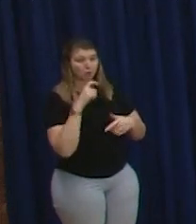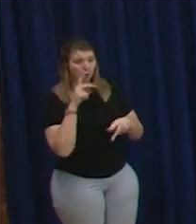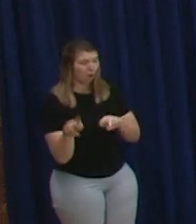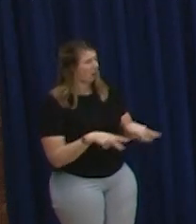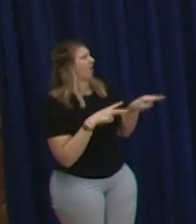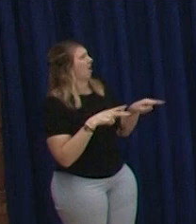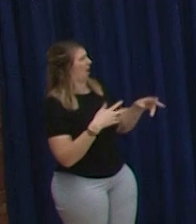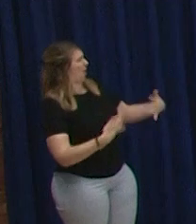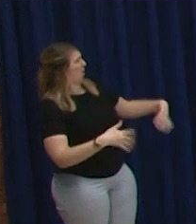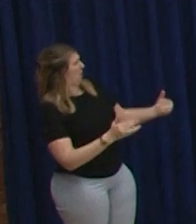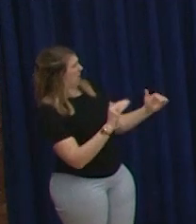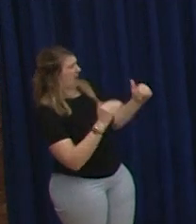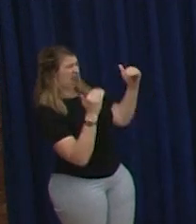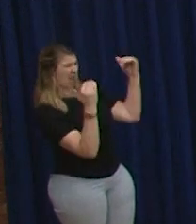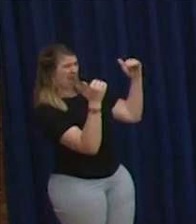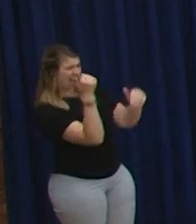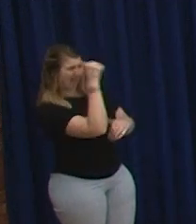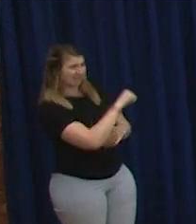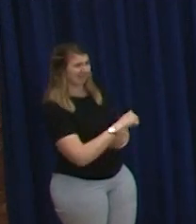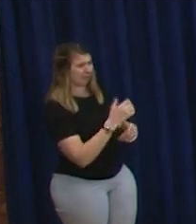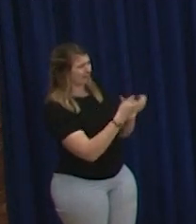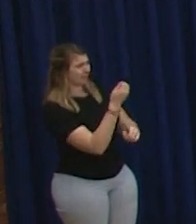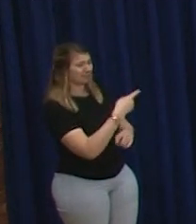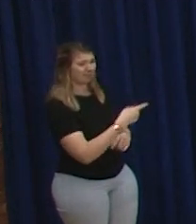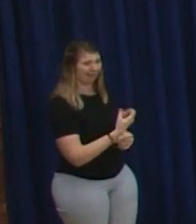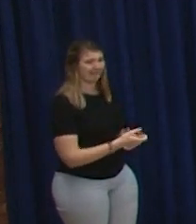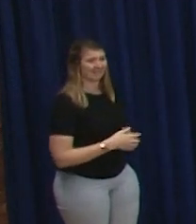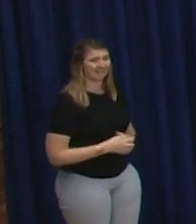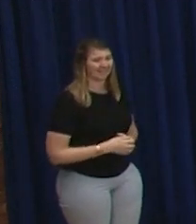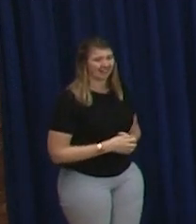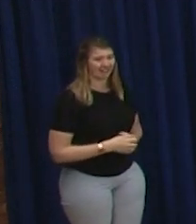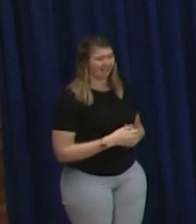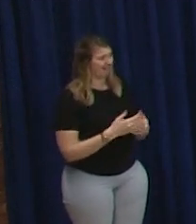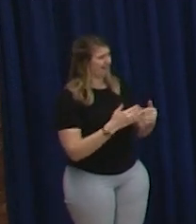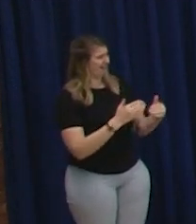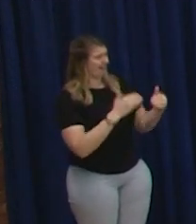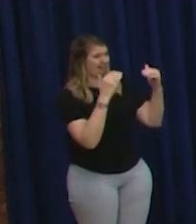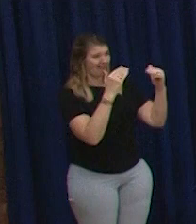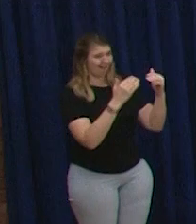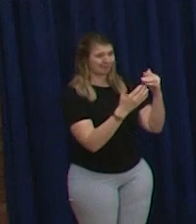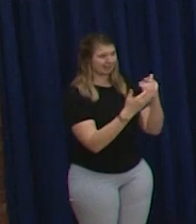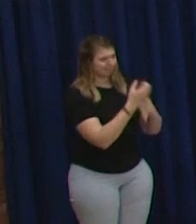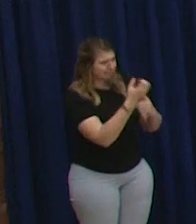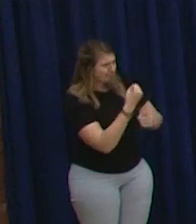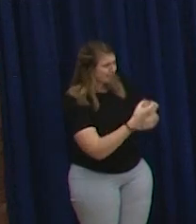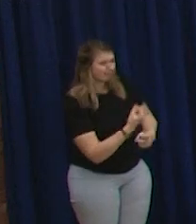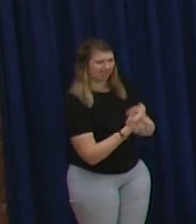quite high up in terms of academic achievement, academic attainment, but what I have sitting on